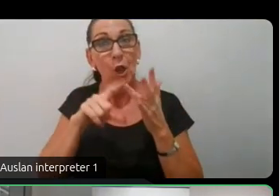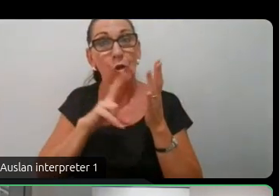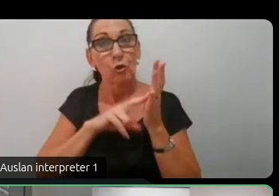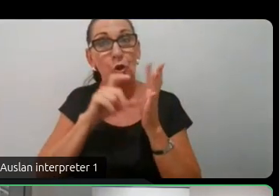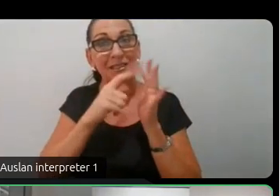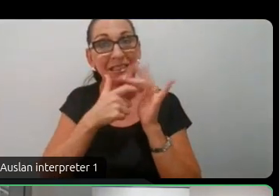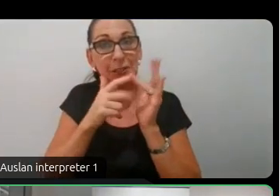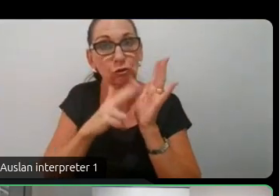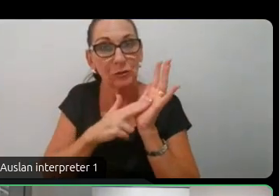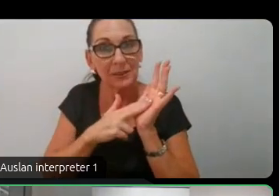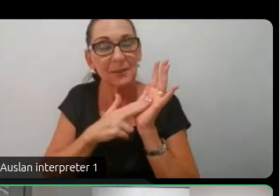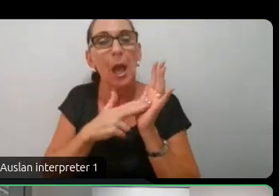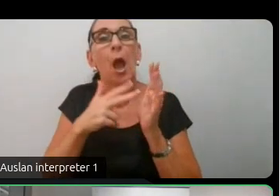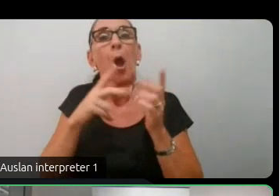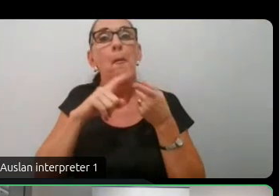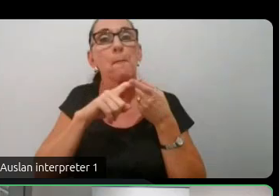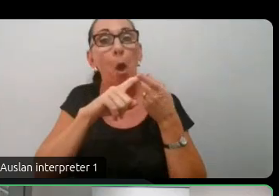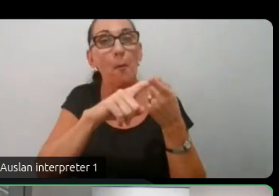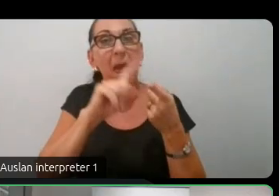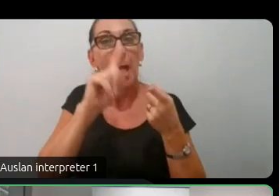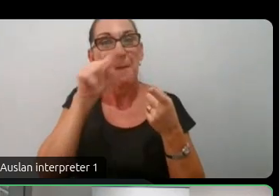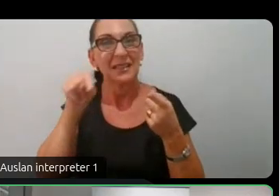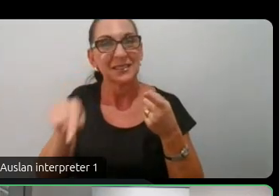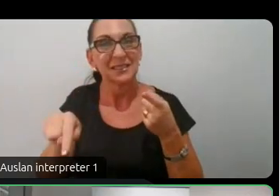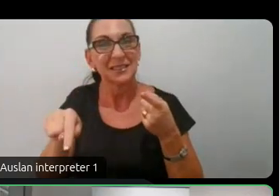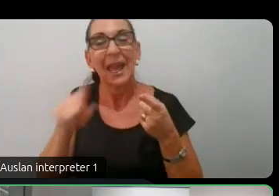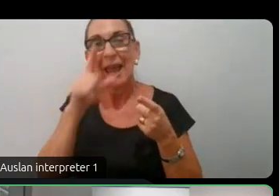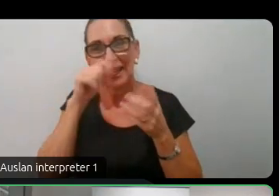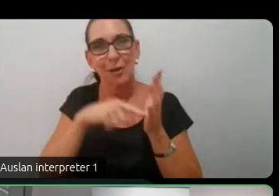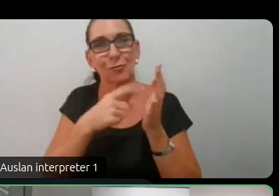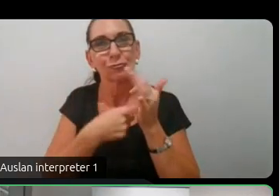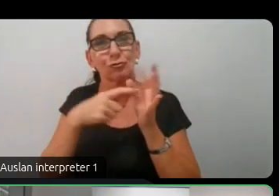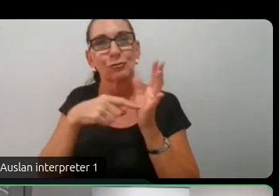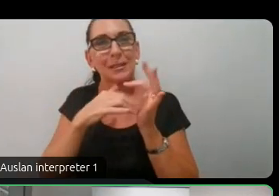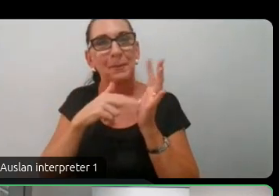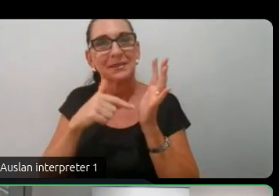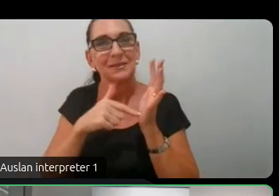that injury at that time is not permanent, and there's treatments that could be done to uh remedy